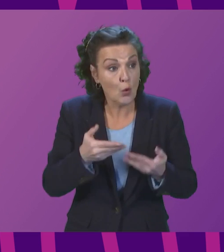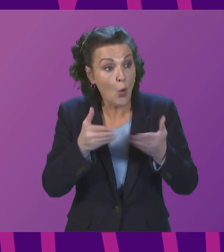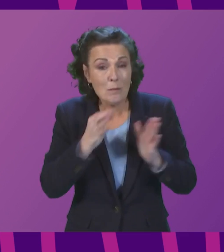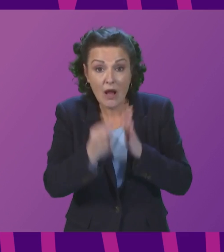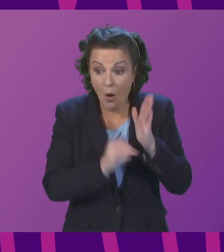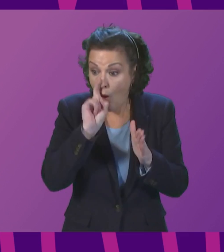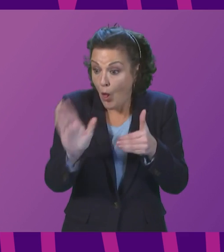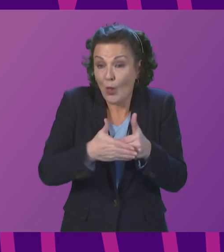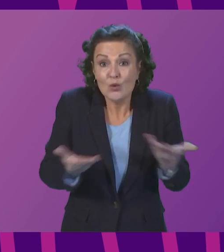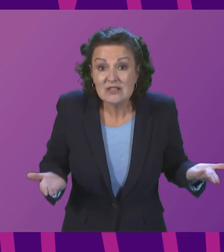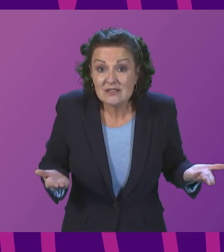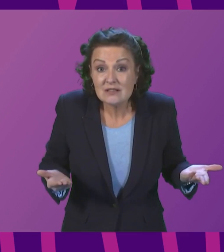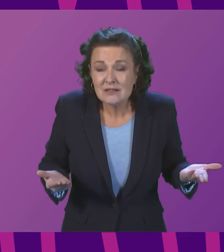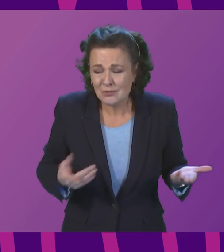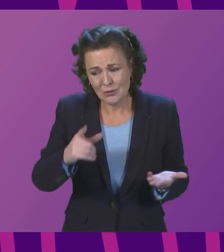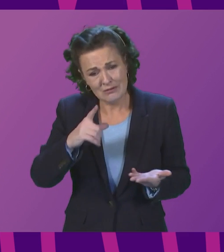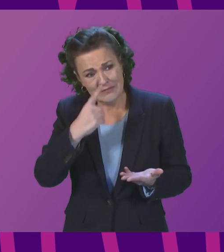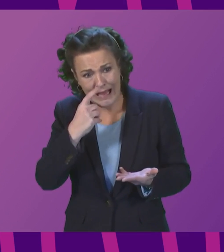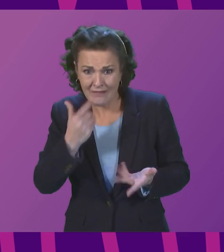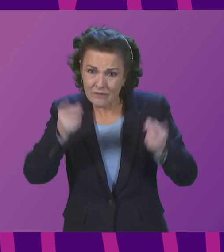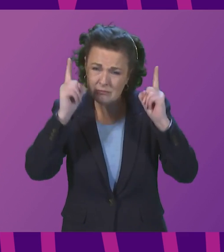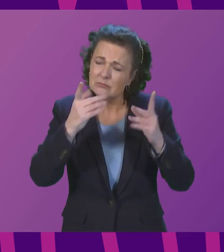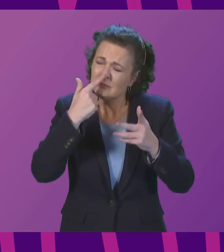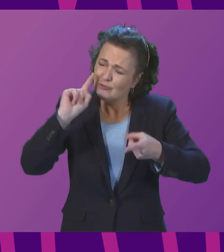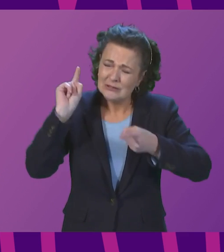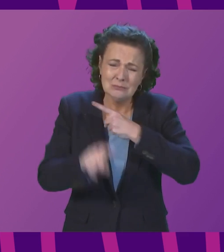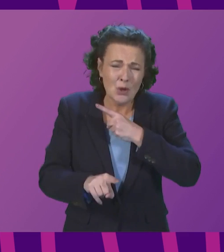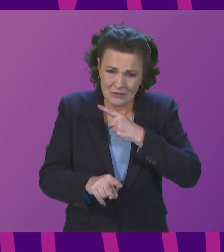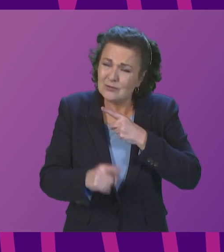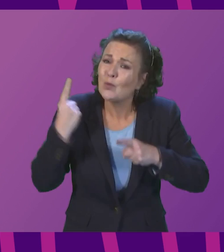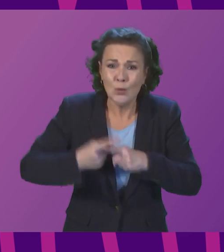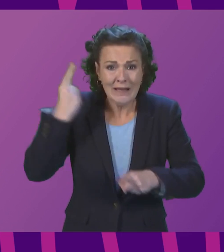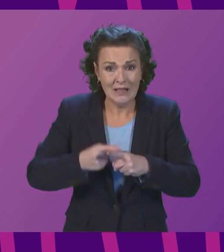Will the First Minister respond immediately to the concerns that are contained in the letter?